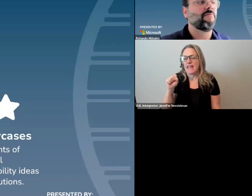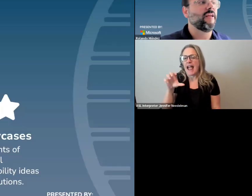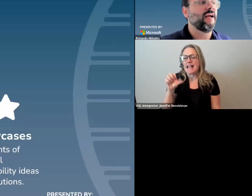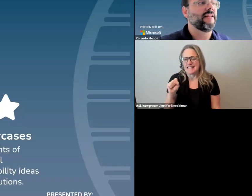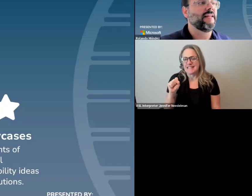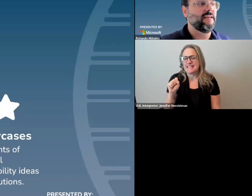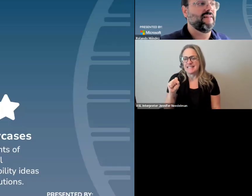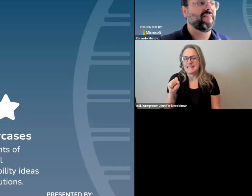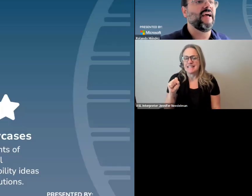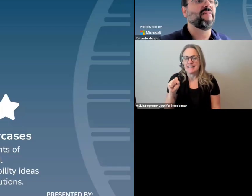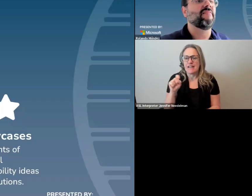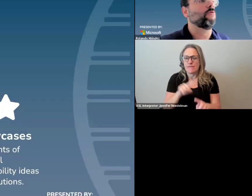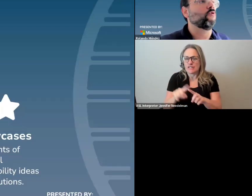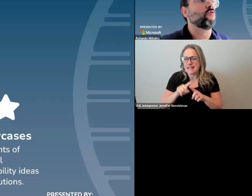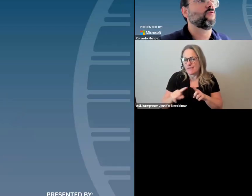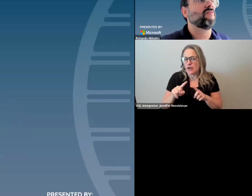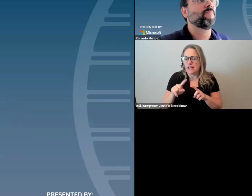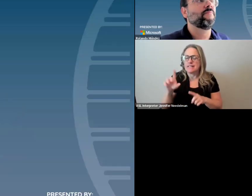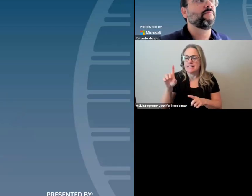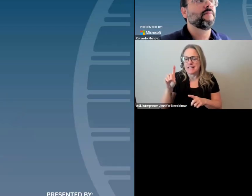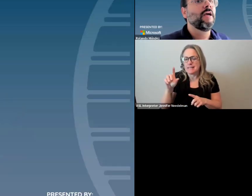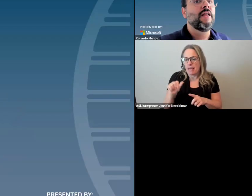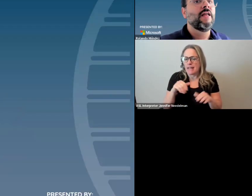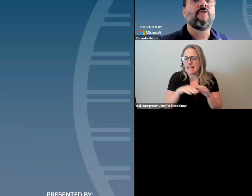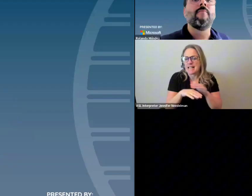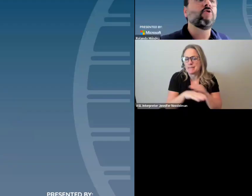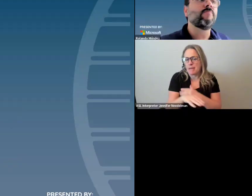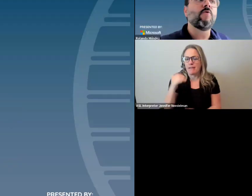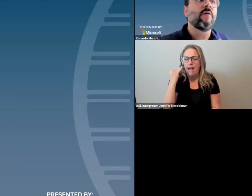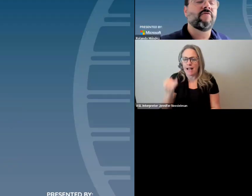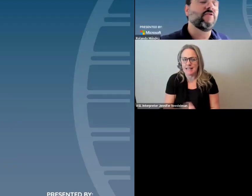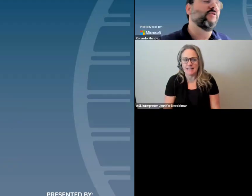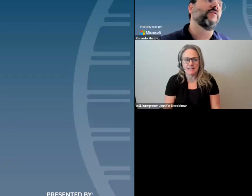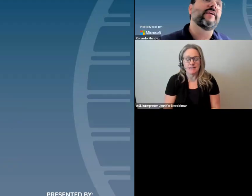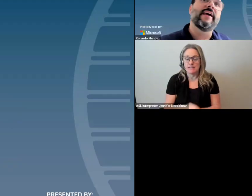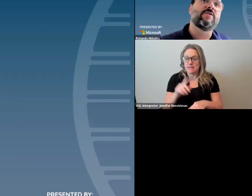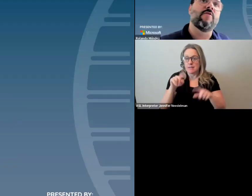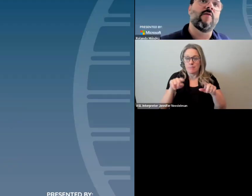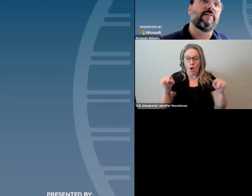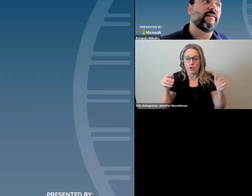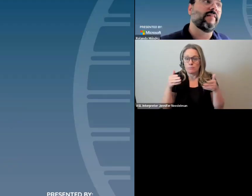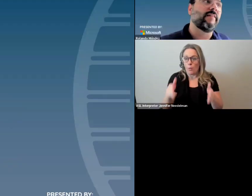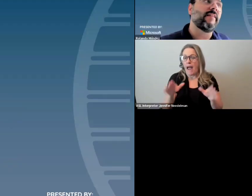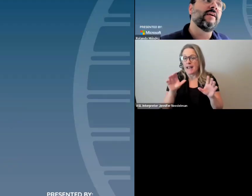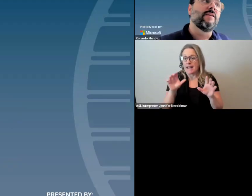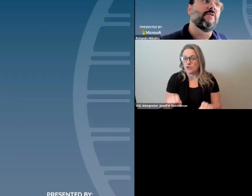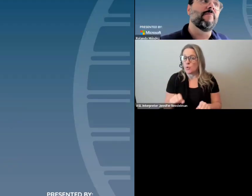accessibility ideas and solutions. There are multiple ways for you to engage throughout the day.